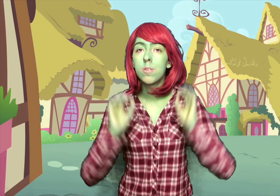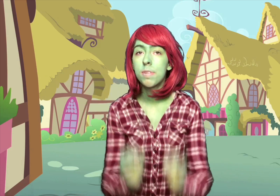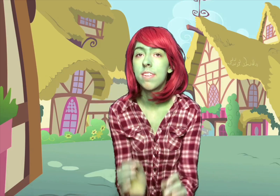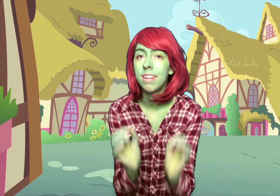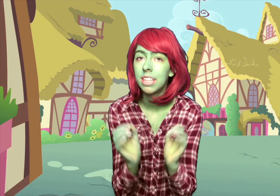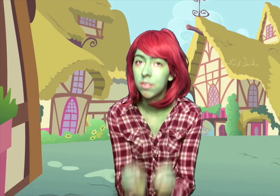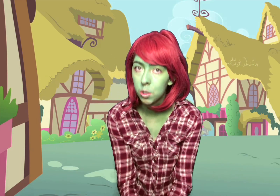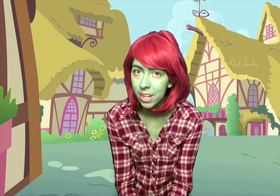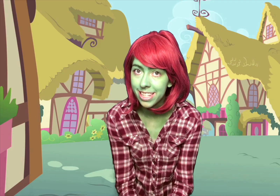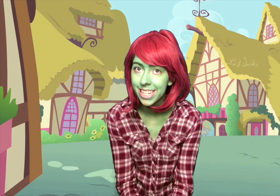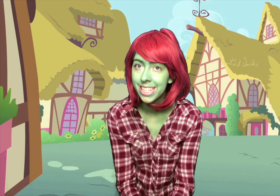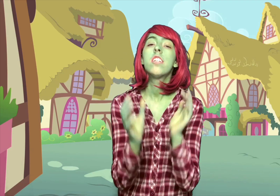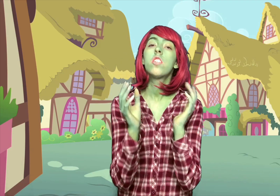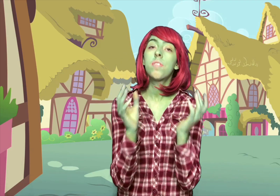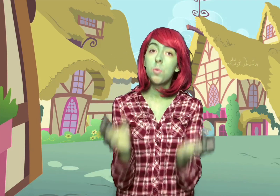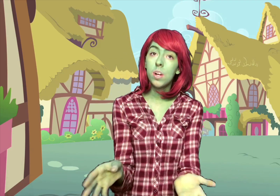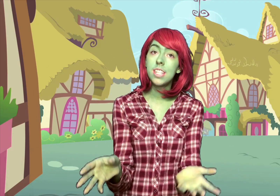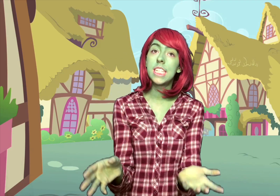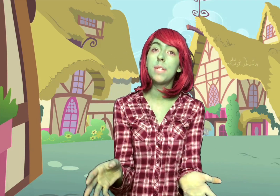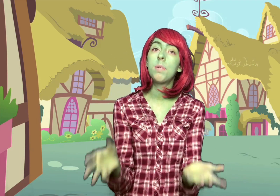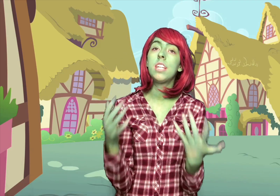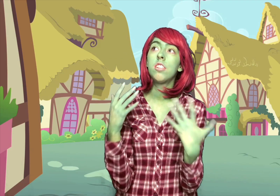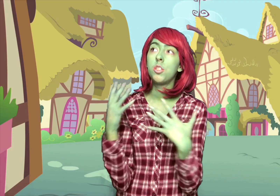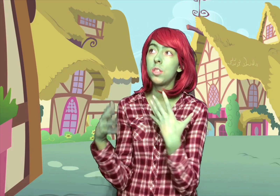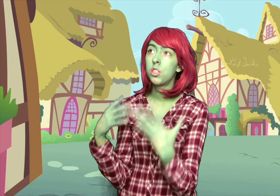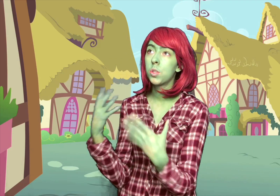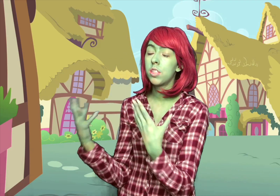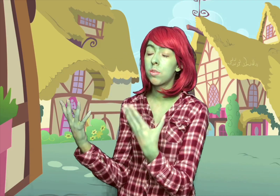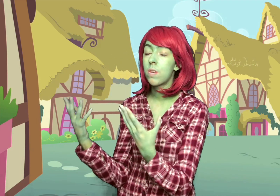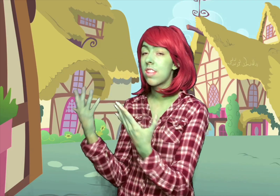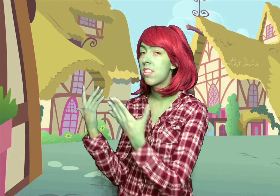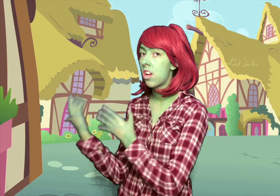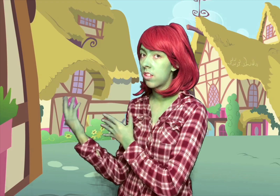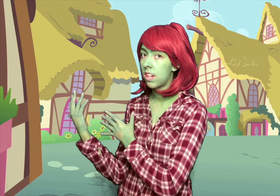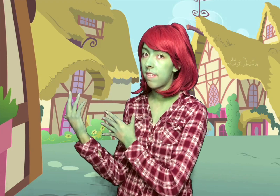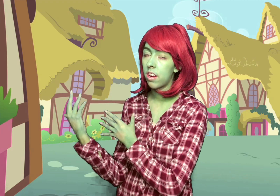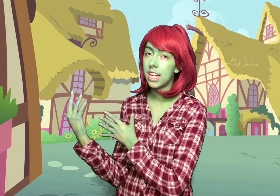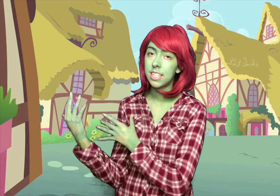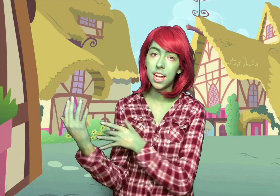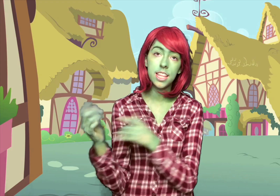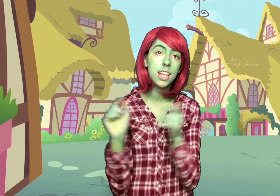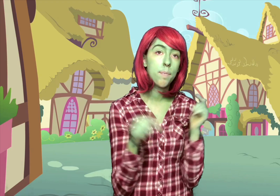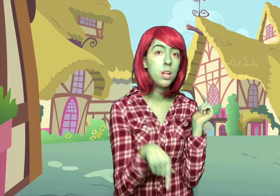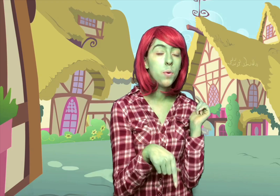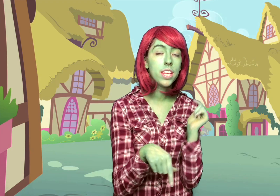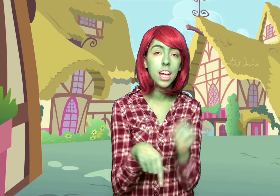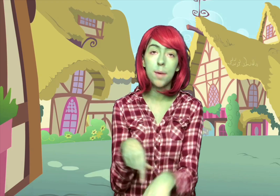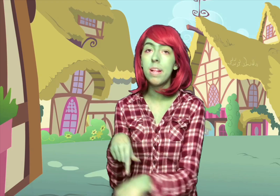specifically request it so if you want to see me do a tutorial for one of the songs that i've already signed and let me know in the comments